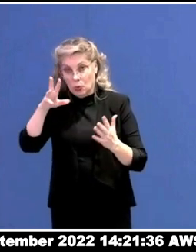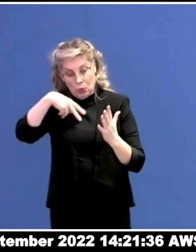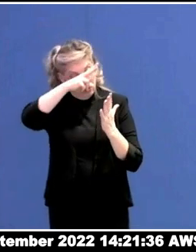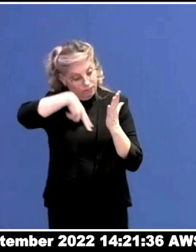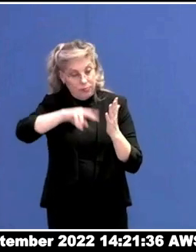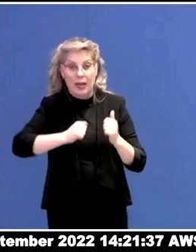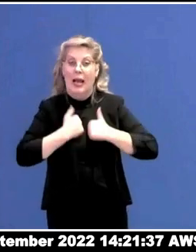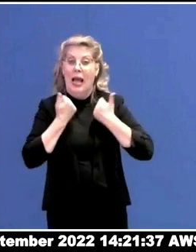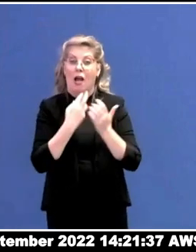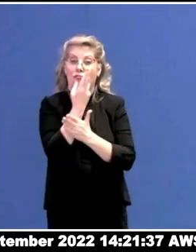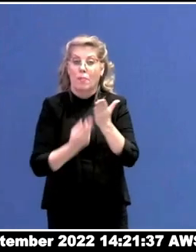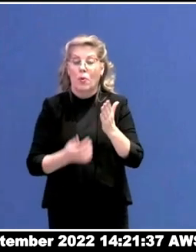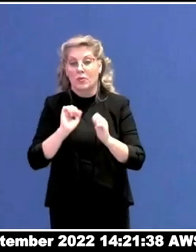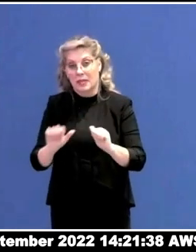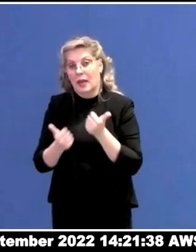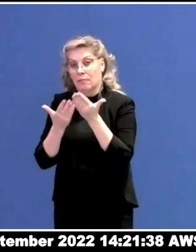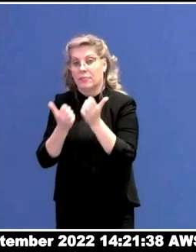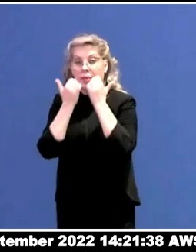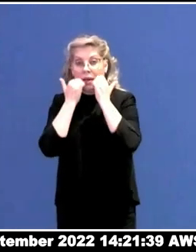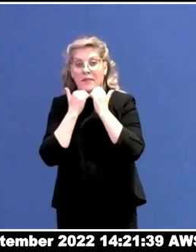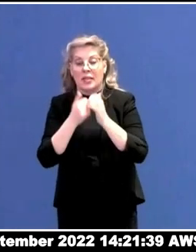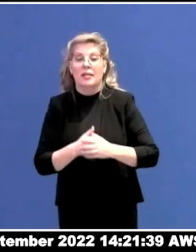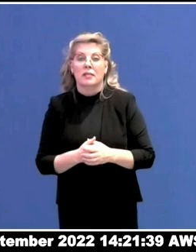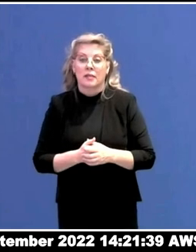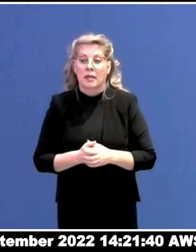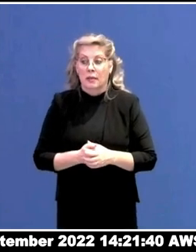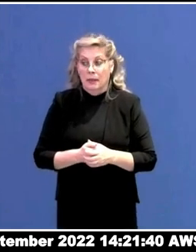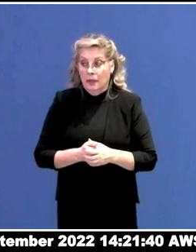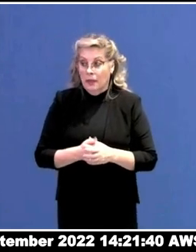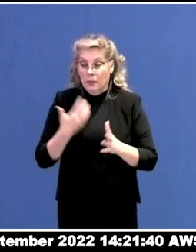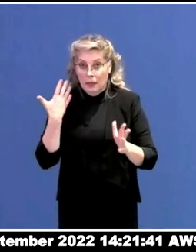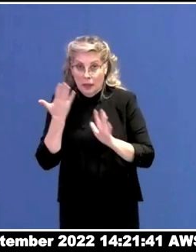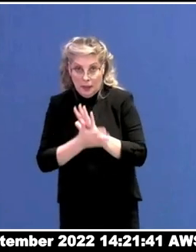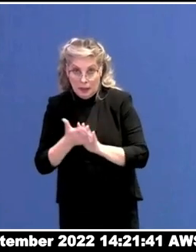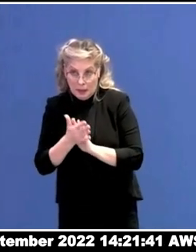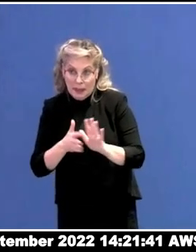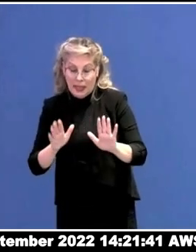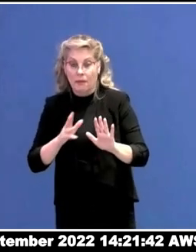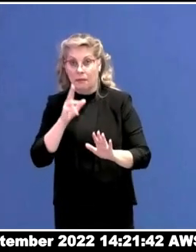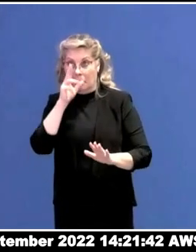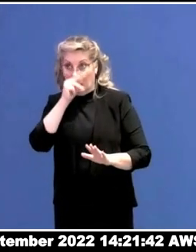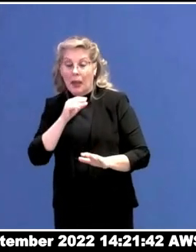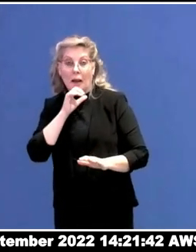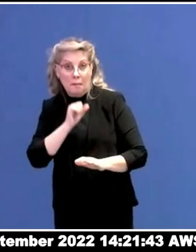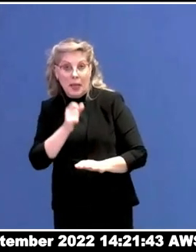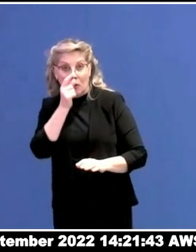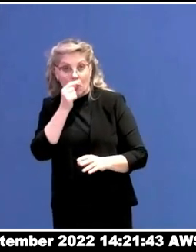this. MR GRIFFIN: Ms Sharma, the same might apply to young men in certain situations, but I will leave that today. Chair, they are my questions for the panellists.